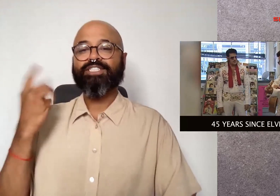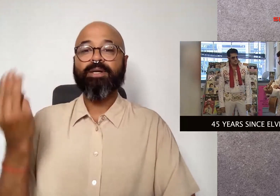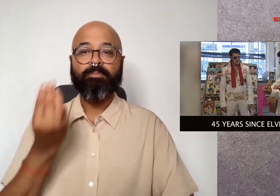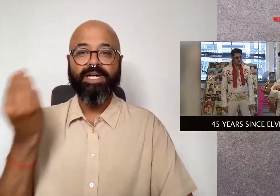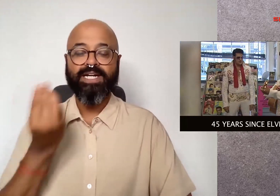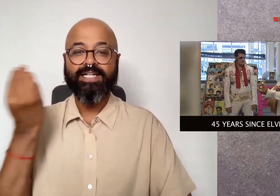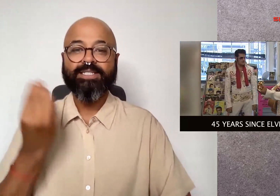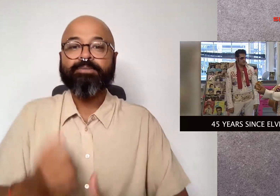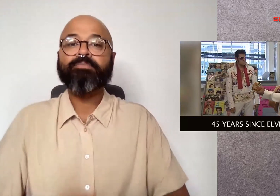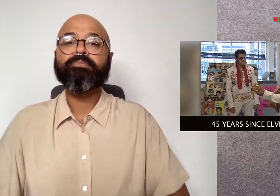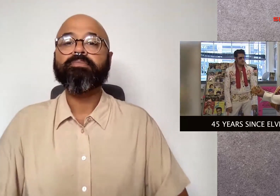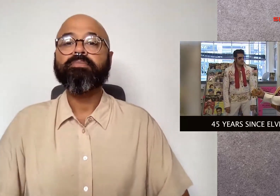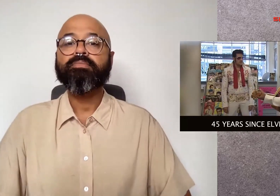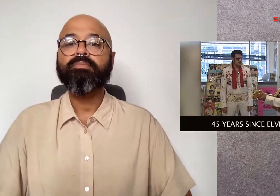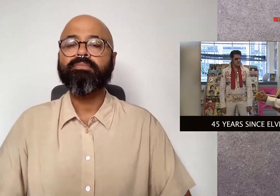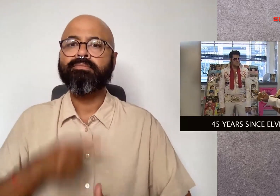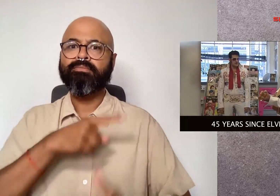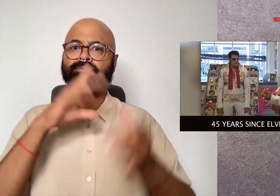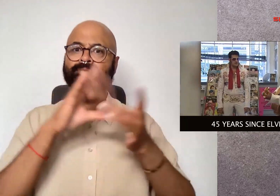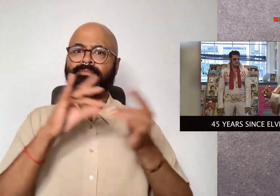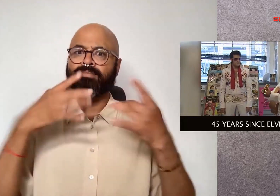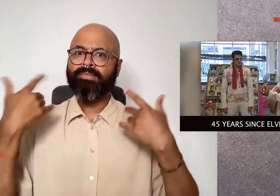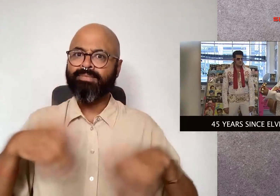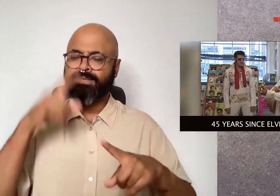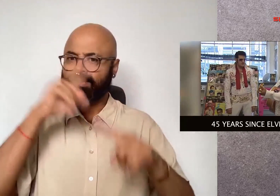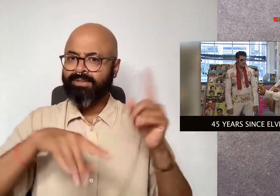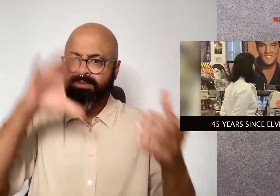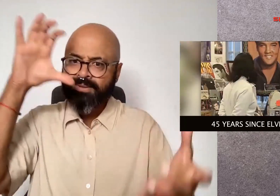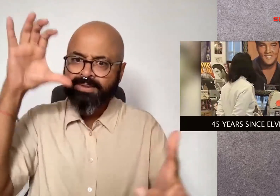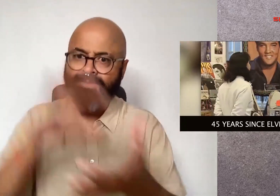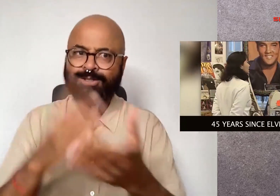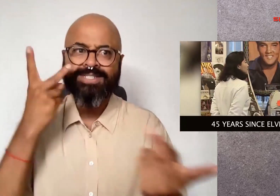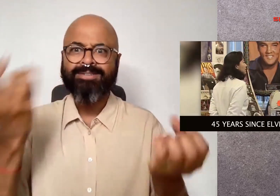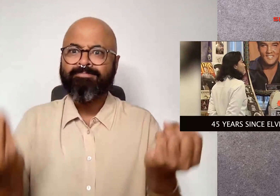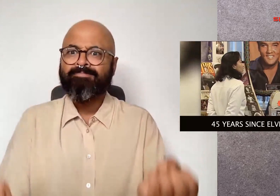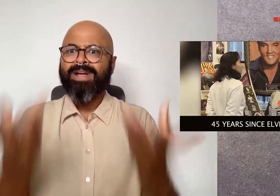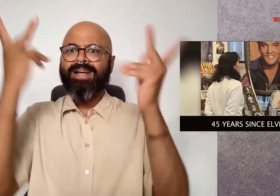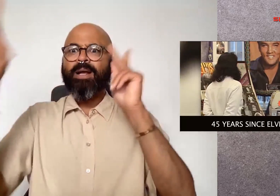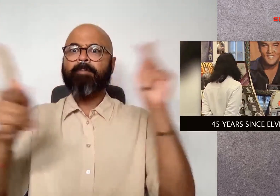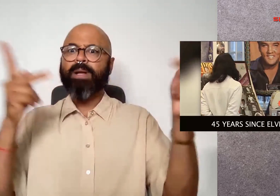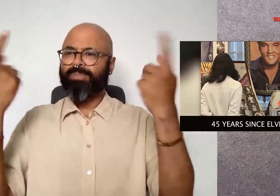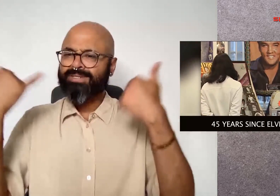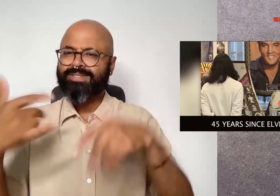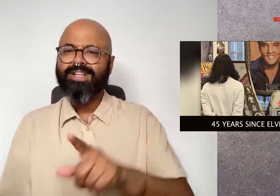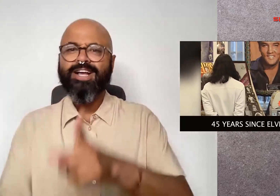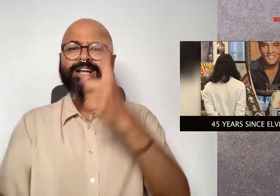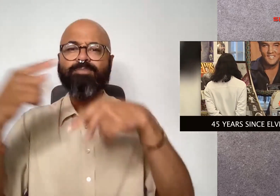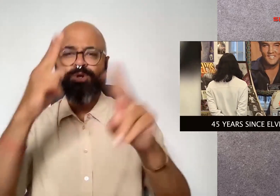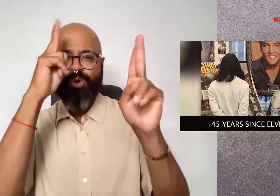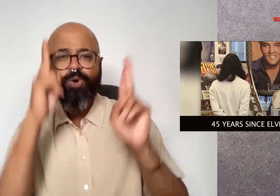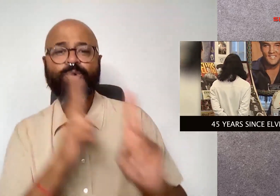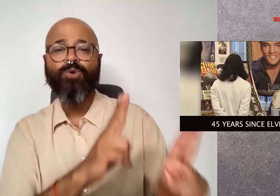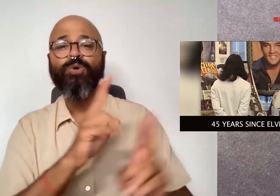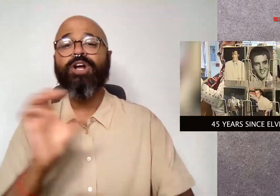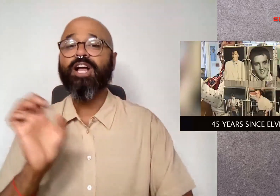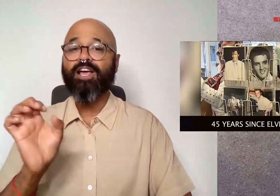grave at Graceland on Monday she says it's unbelievable to see that number of people